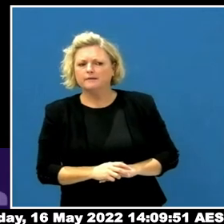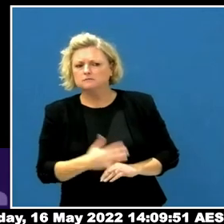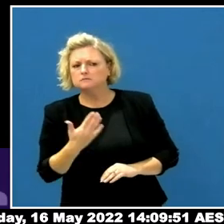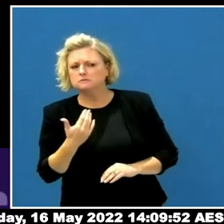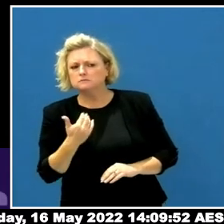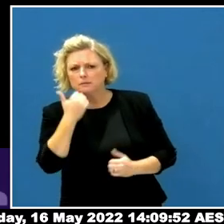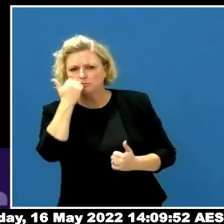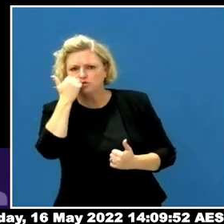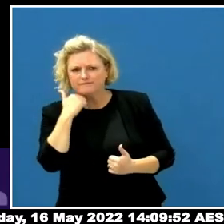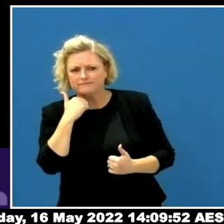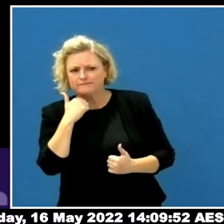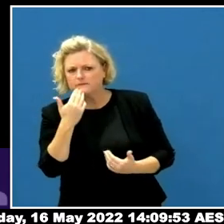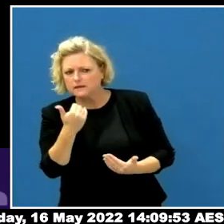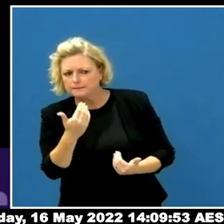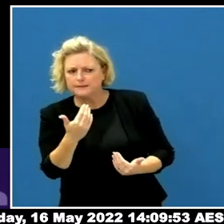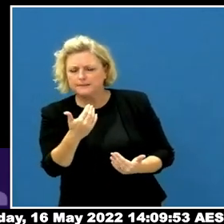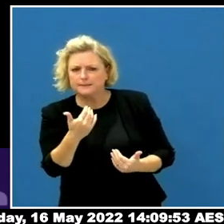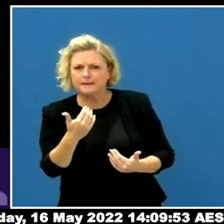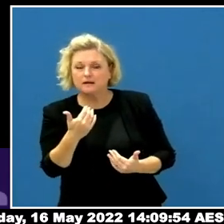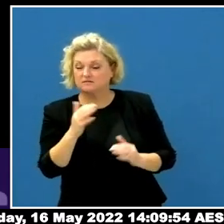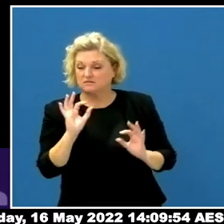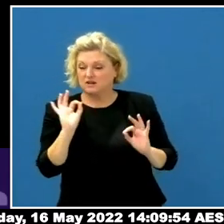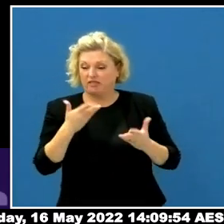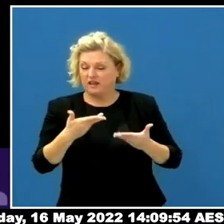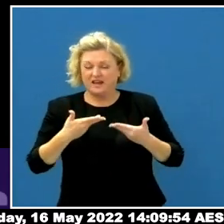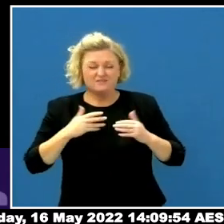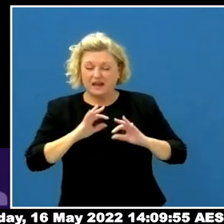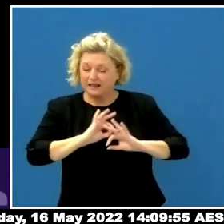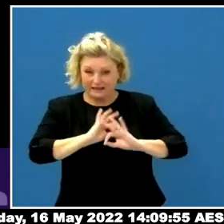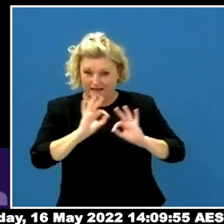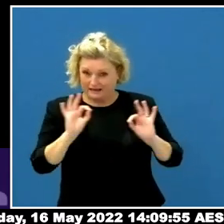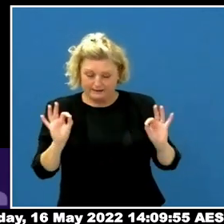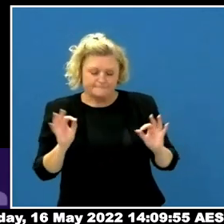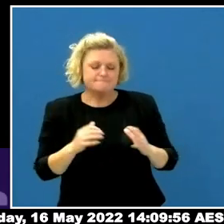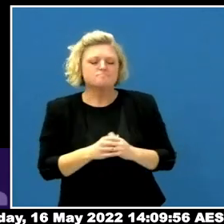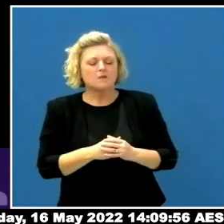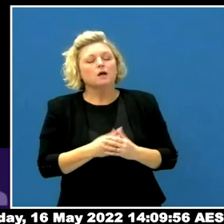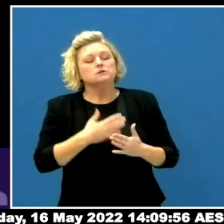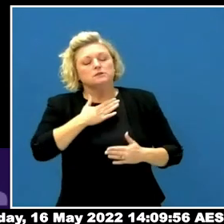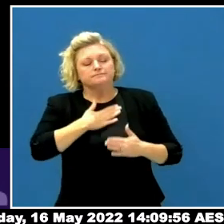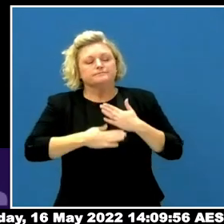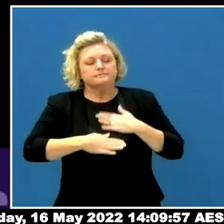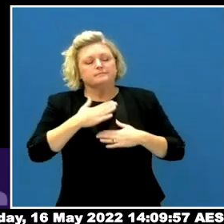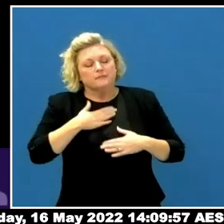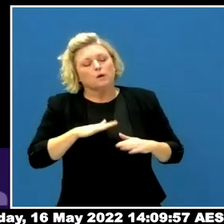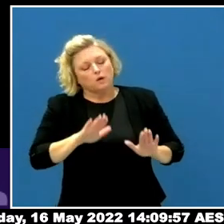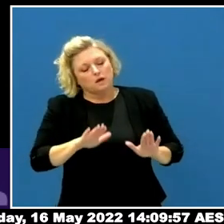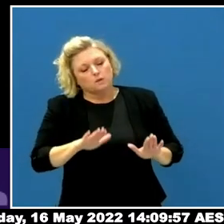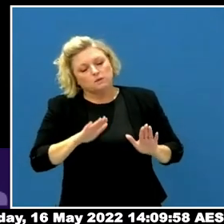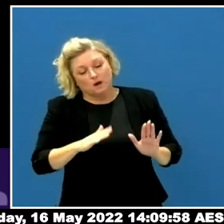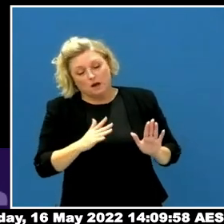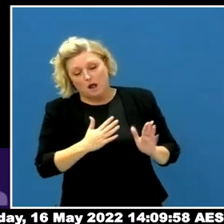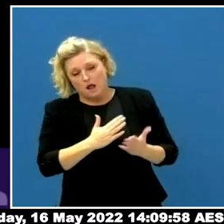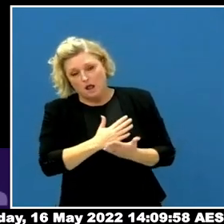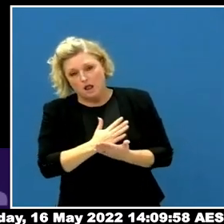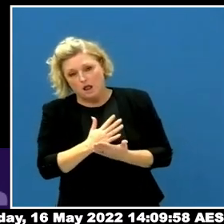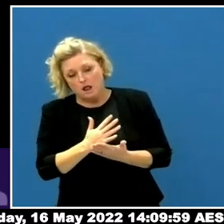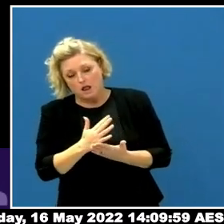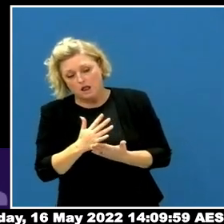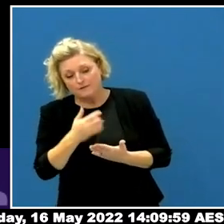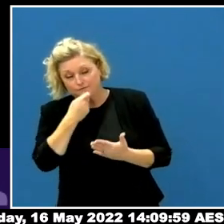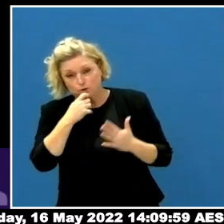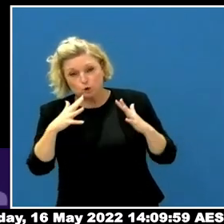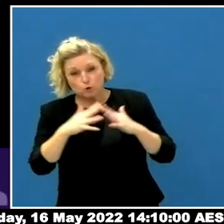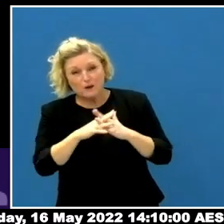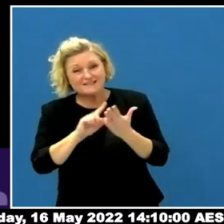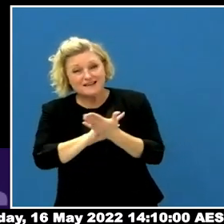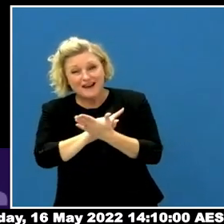evidence given", and then a few weeks later, that - the Lifestyle Assistant that did the